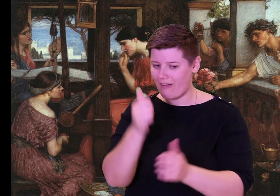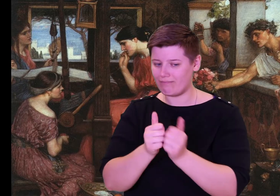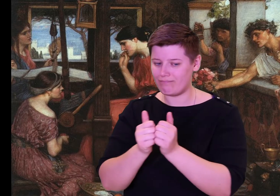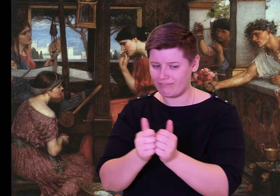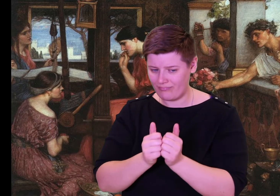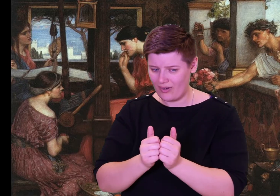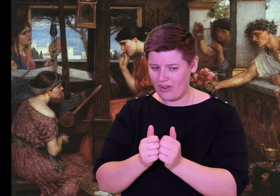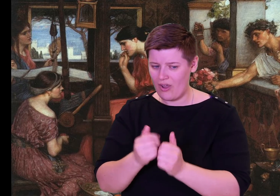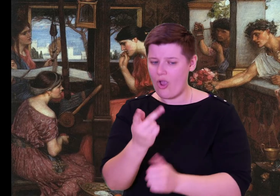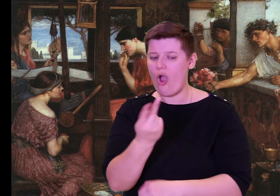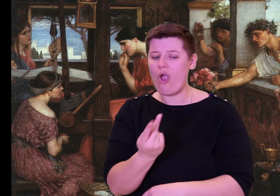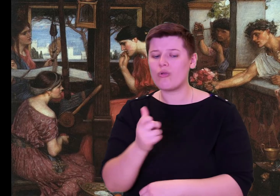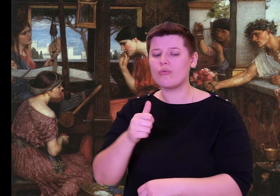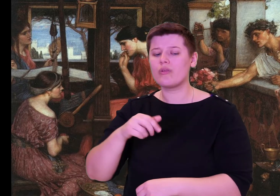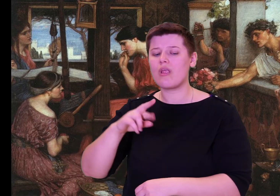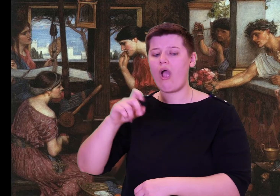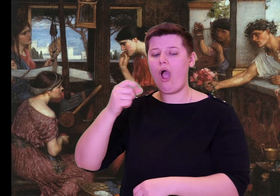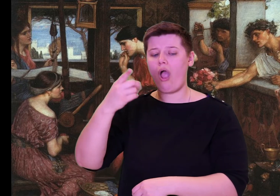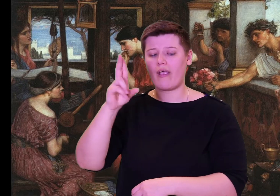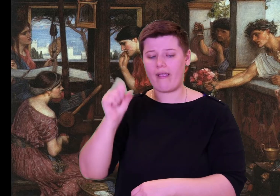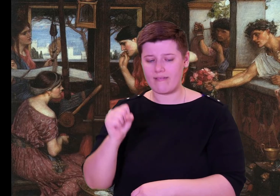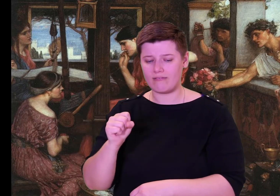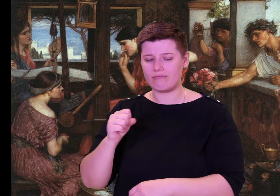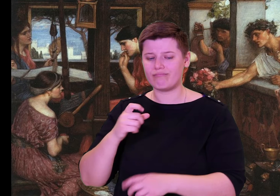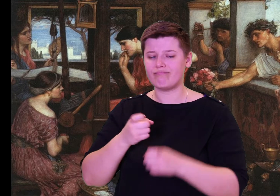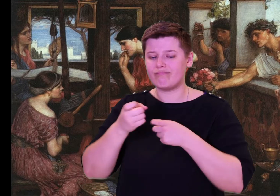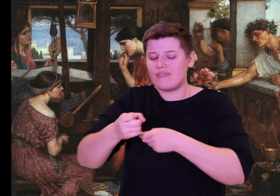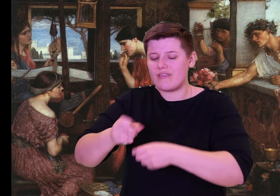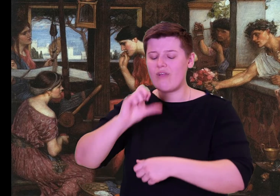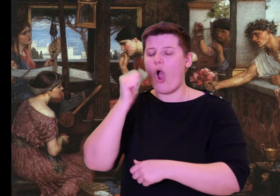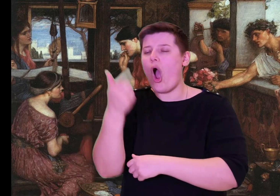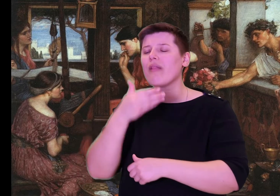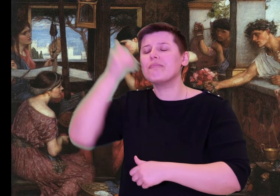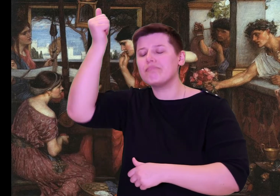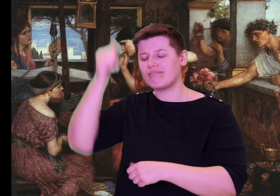a god dispersed the ships of the Achaeans.